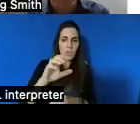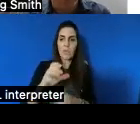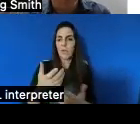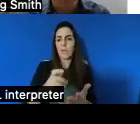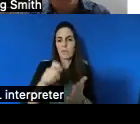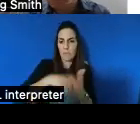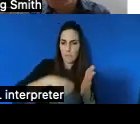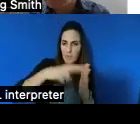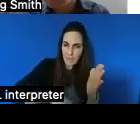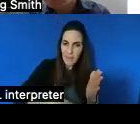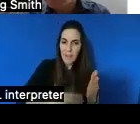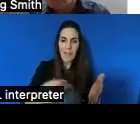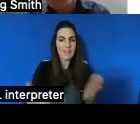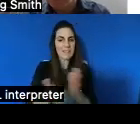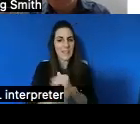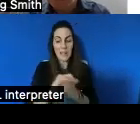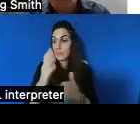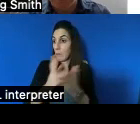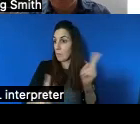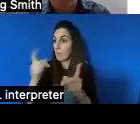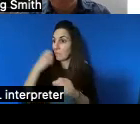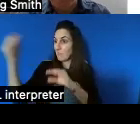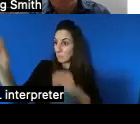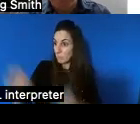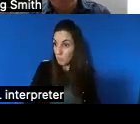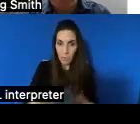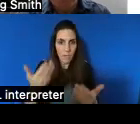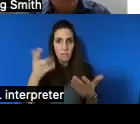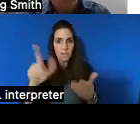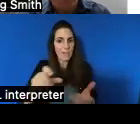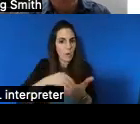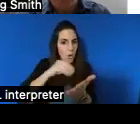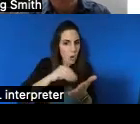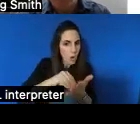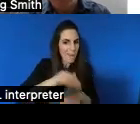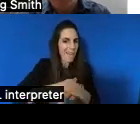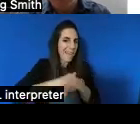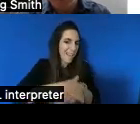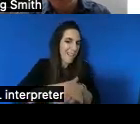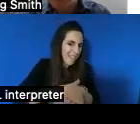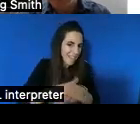who are new to the country who need to acquire English language literacy skill English language